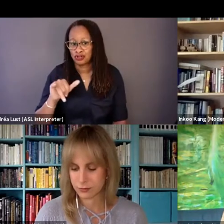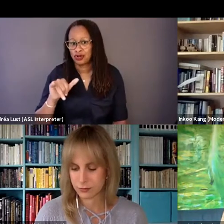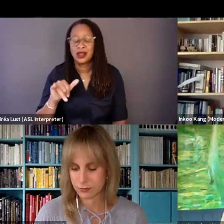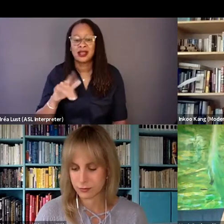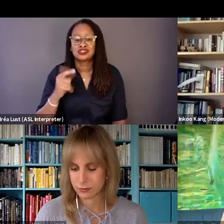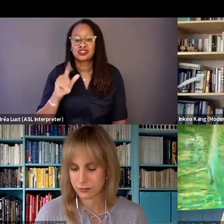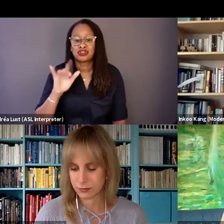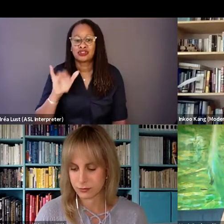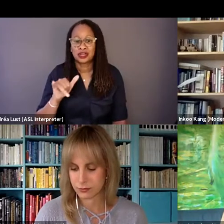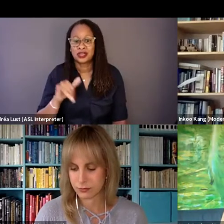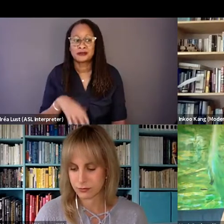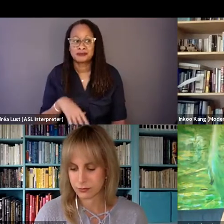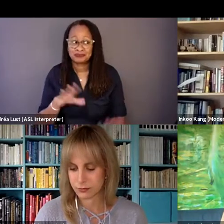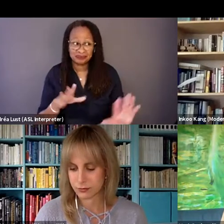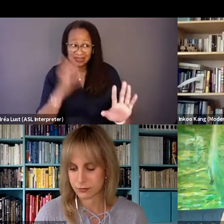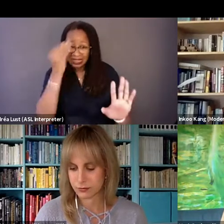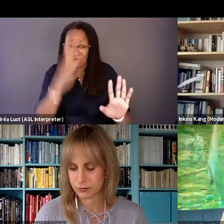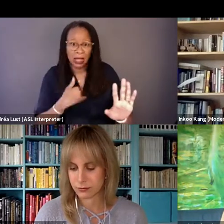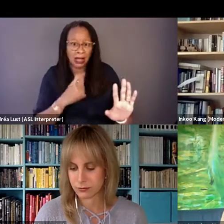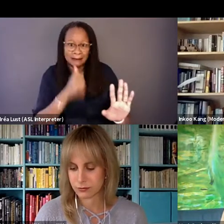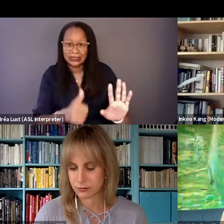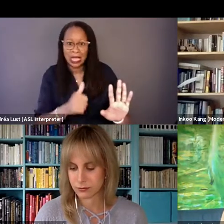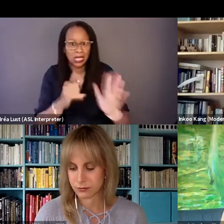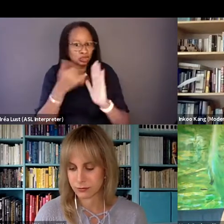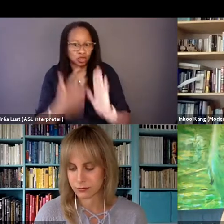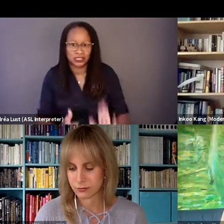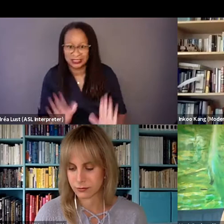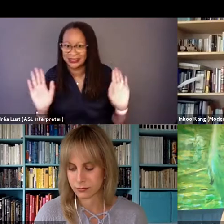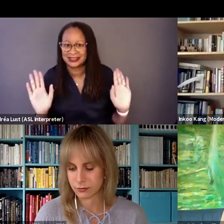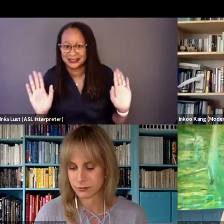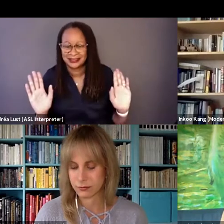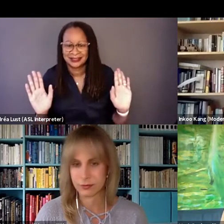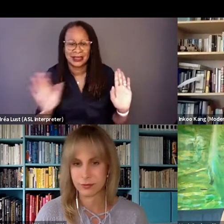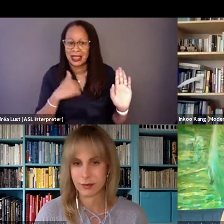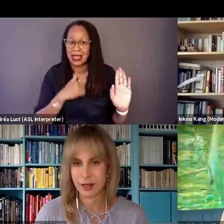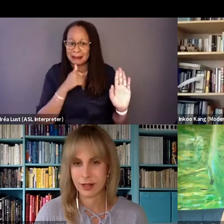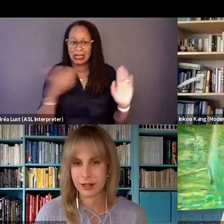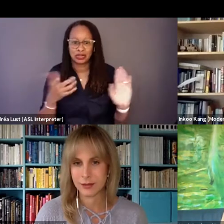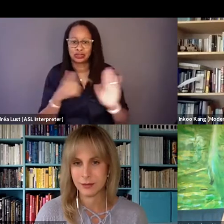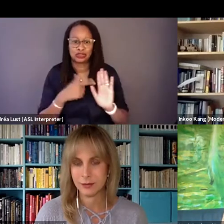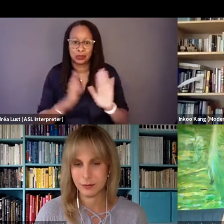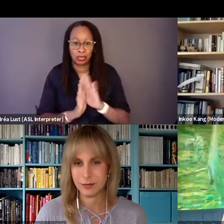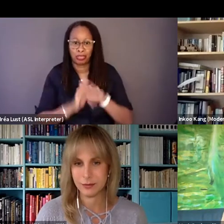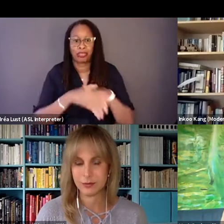And also, I told her, "I'm not a journalist. I'm not here to run over the same ground."